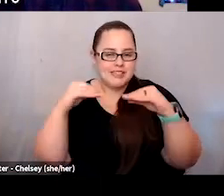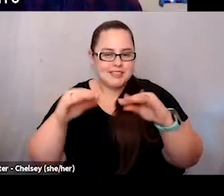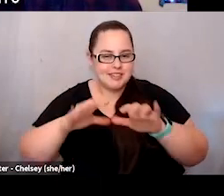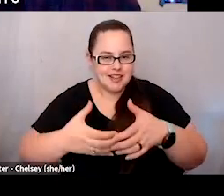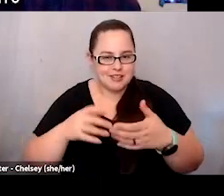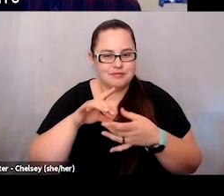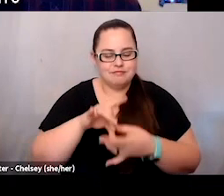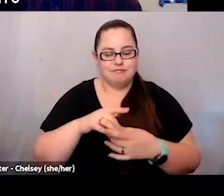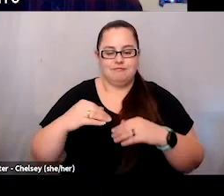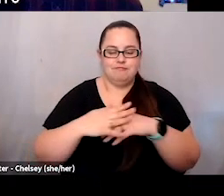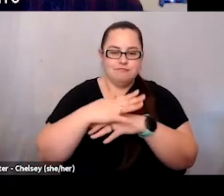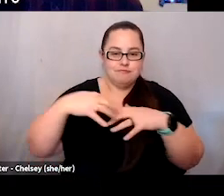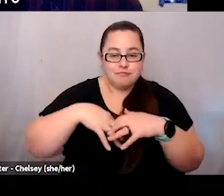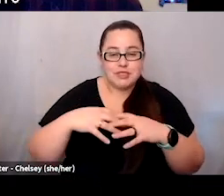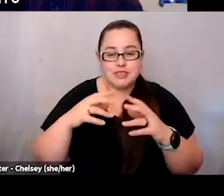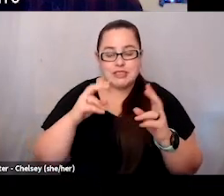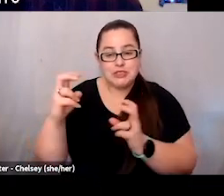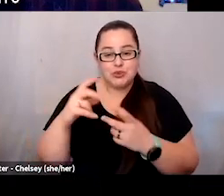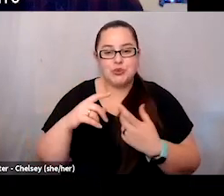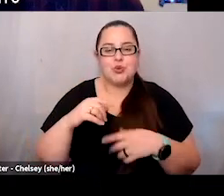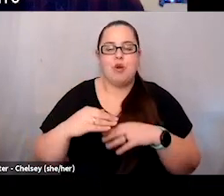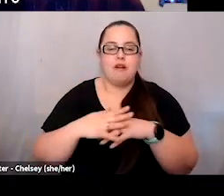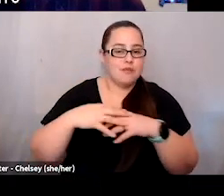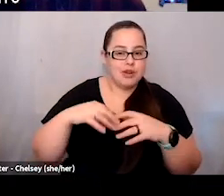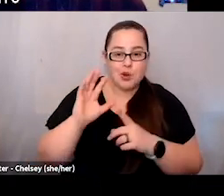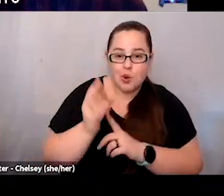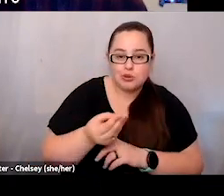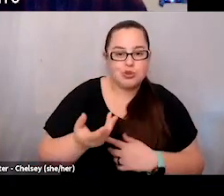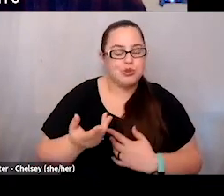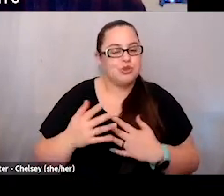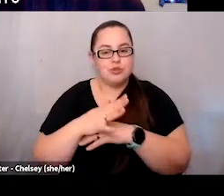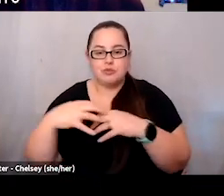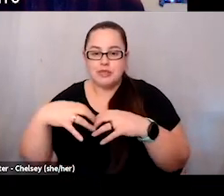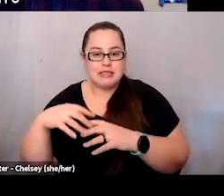American issues, or Native American culture, Native American history, with discussion of